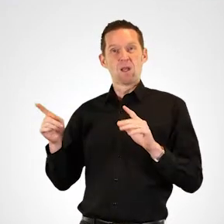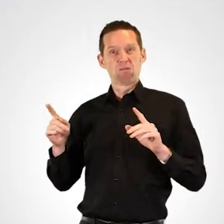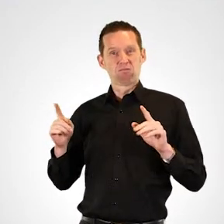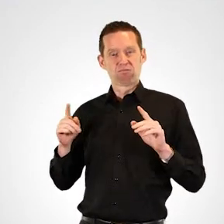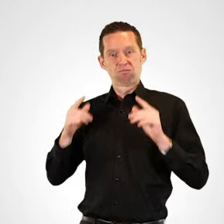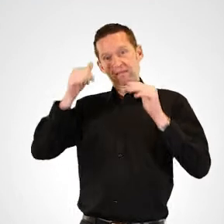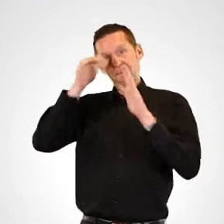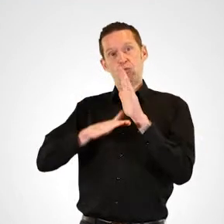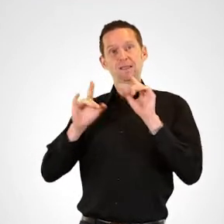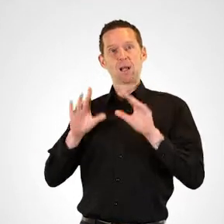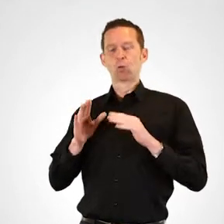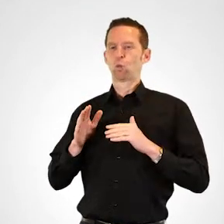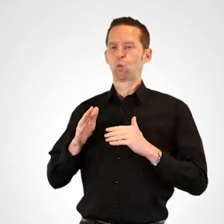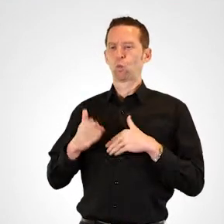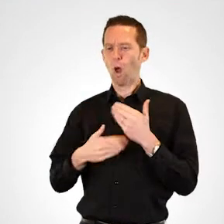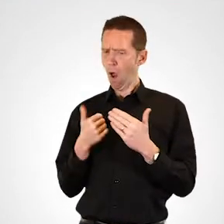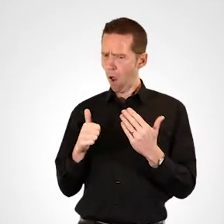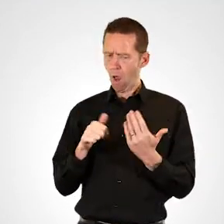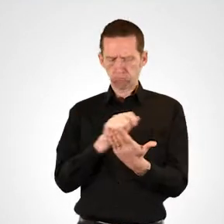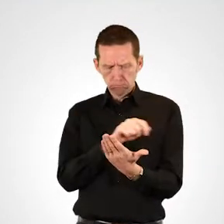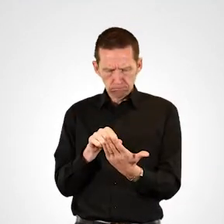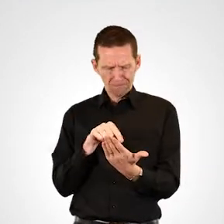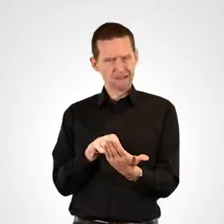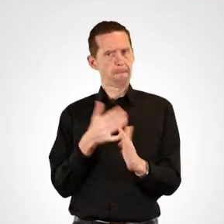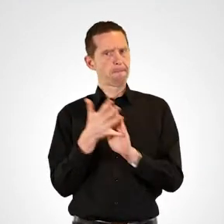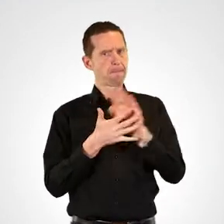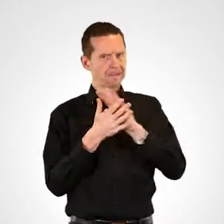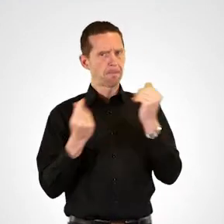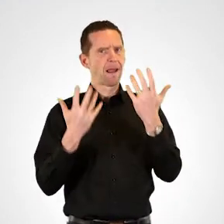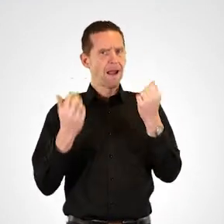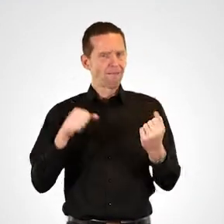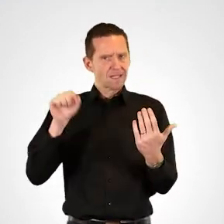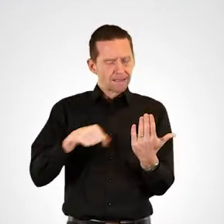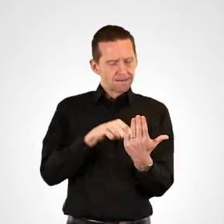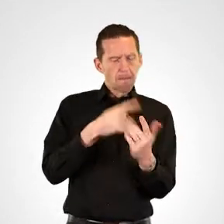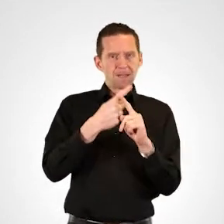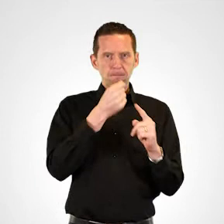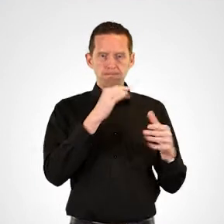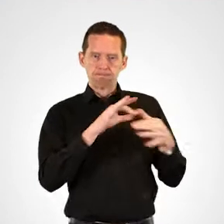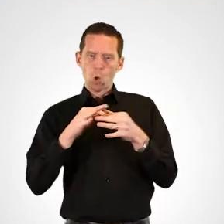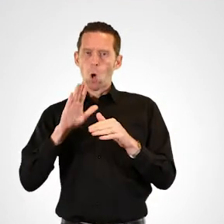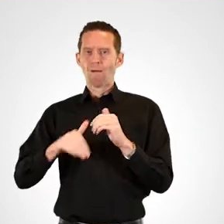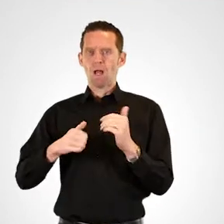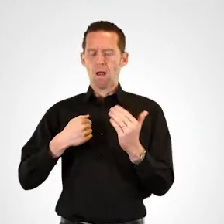into a notion that not only does that print mean something, but it has some sort of connection with this talk that I'm doing.